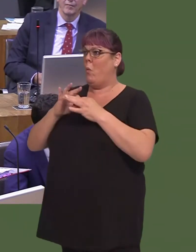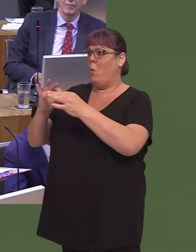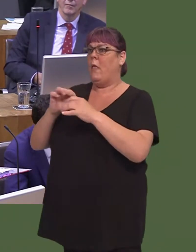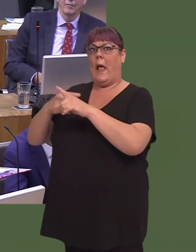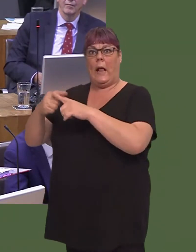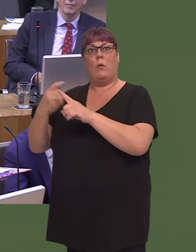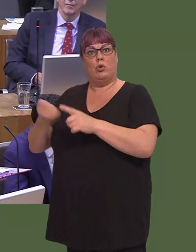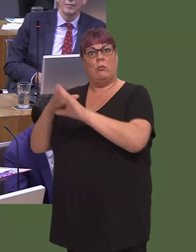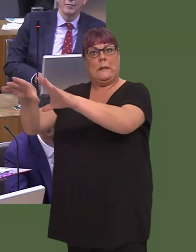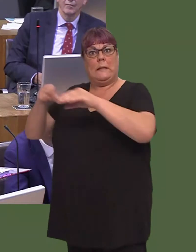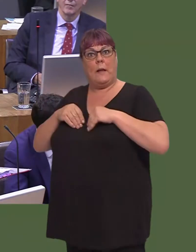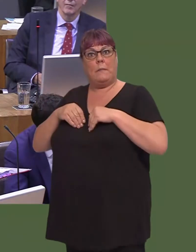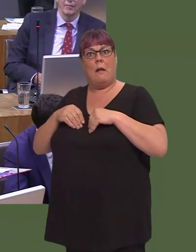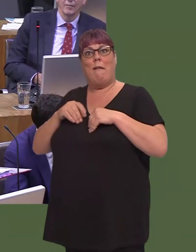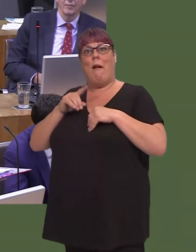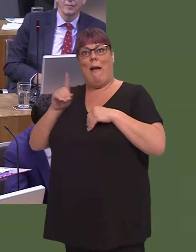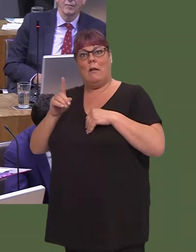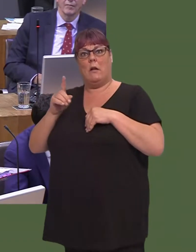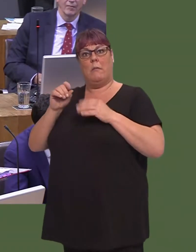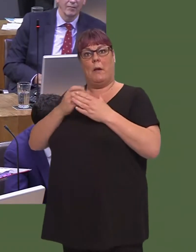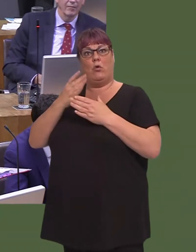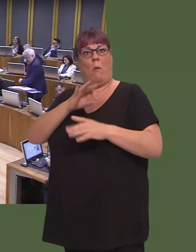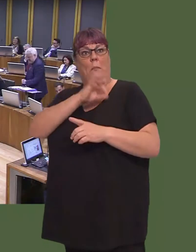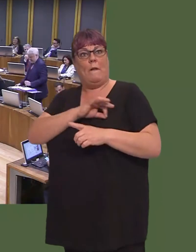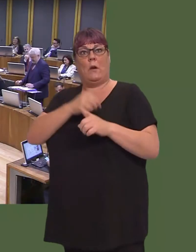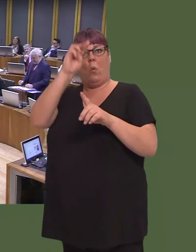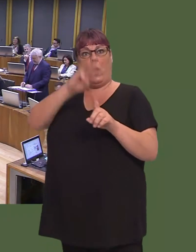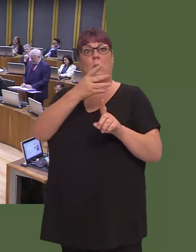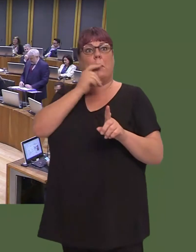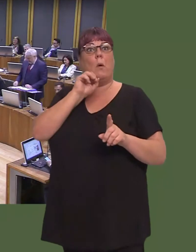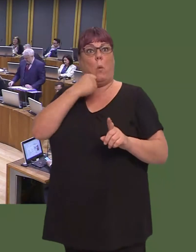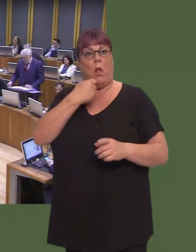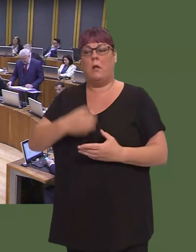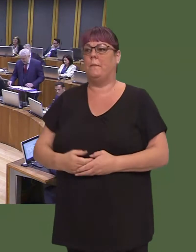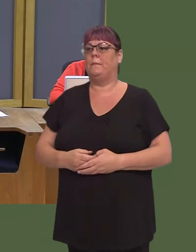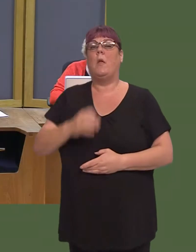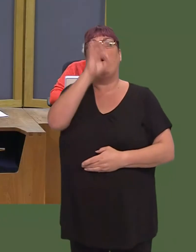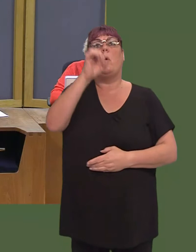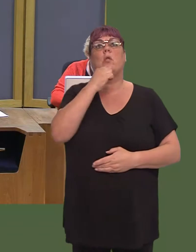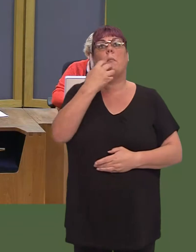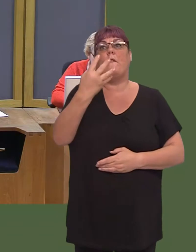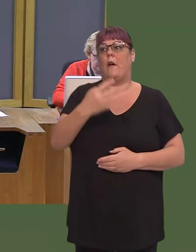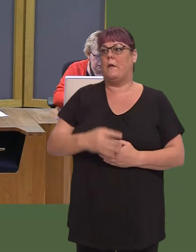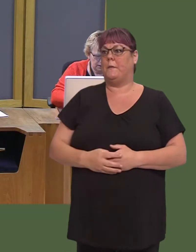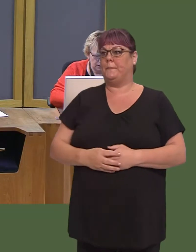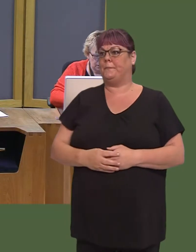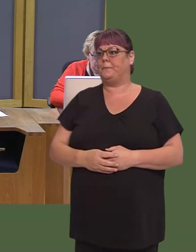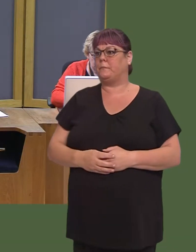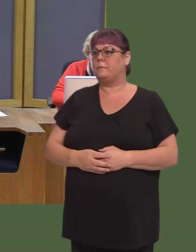David Melding AM: 4. A wnaiff y Prif Weinidog ddatganiad am gyllid Llywodraeth Cymru ar gyfer tai cymdeithasol? OAQ52646 Carwyn Jones AM: Social housing has always